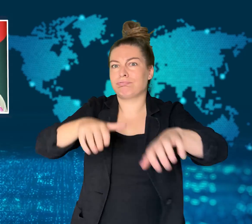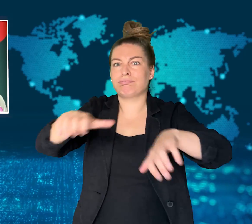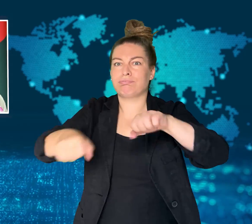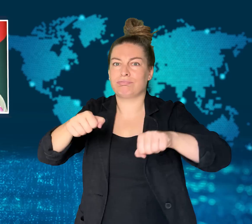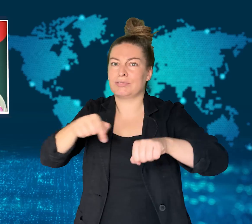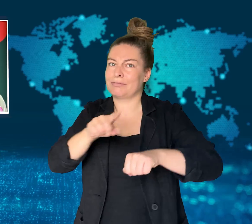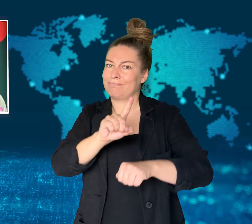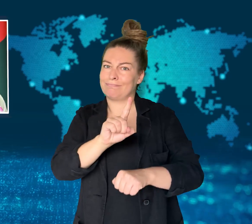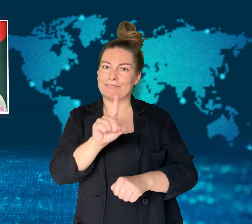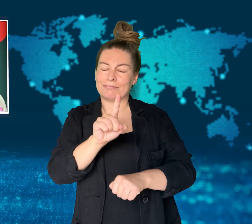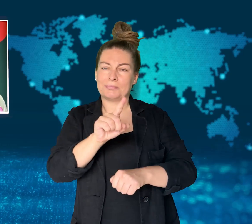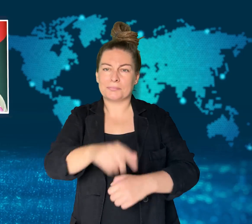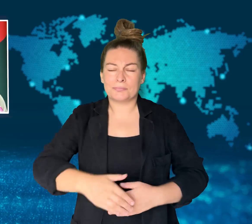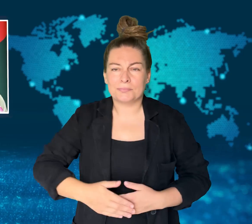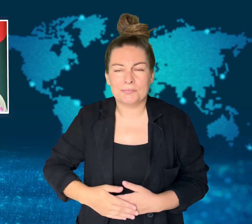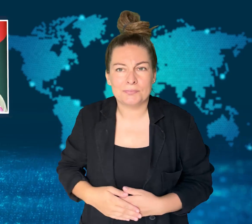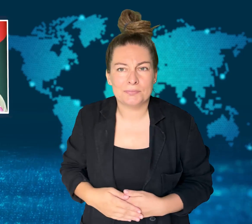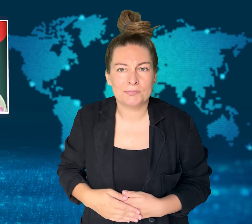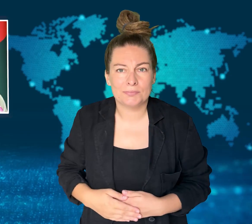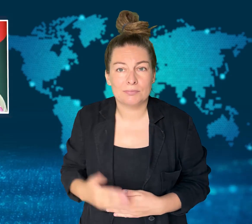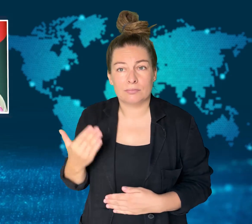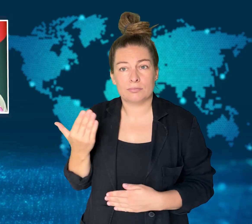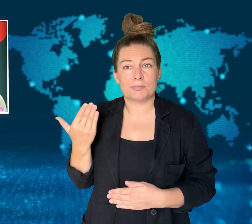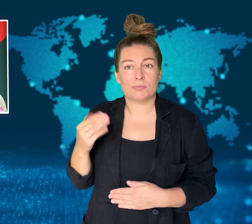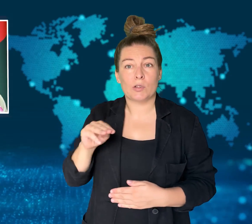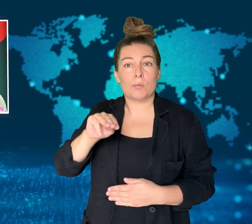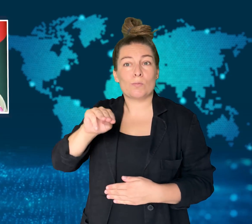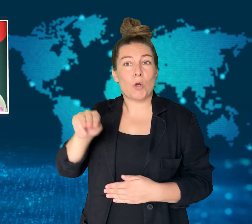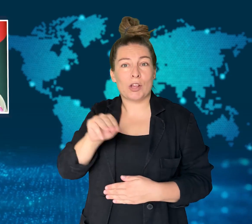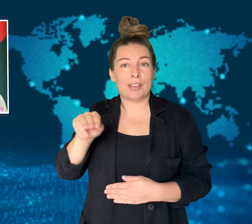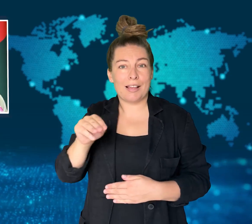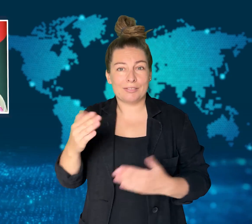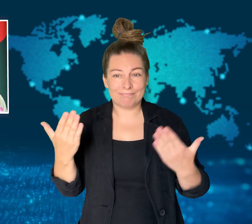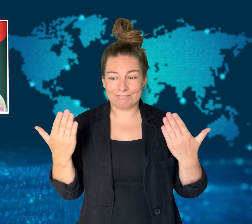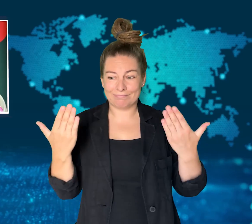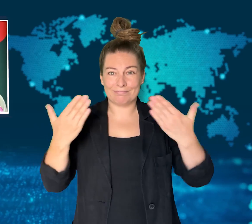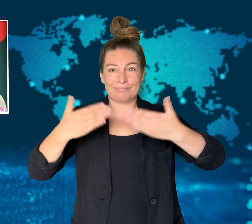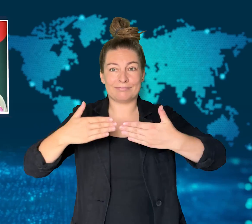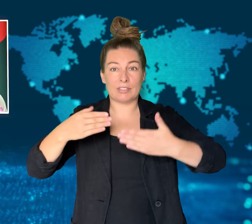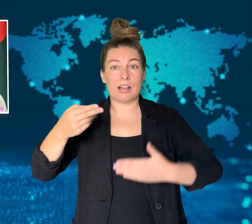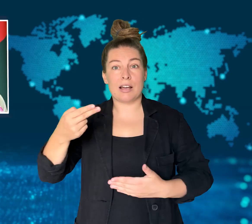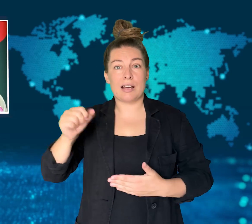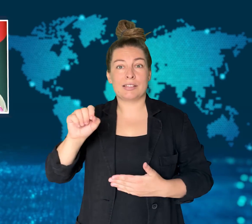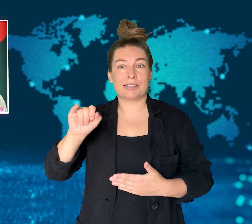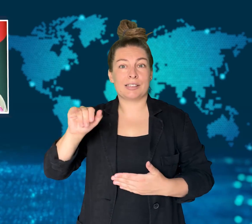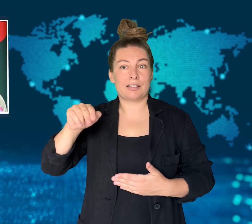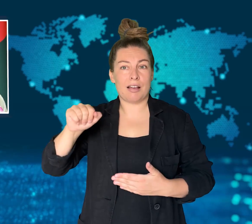saying they occurred because of the government's use of force.